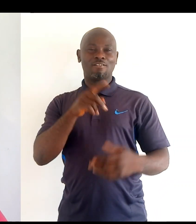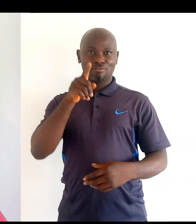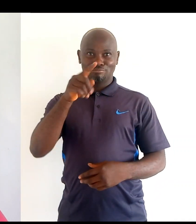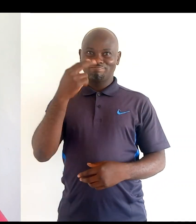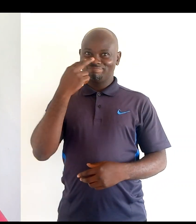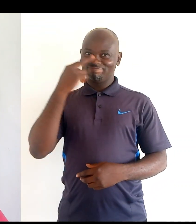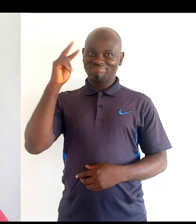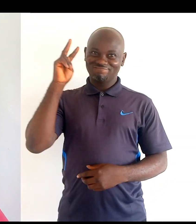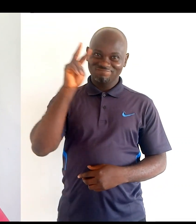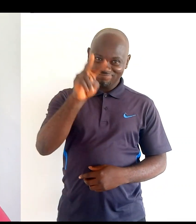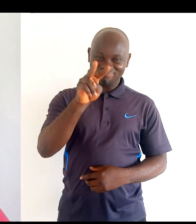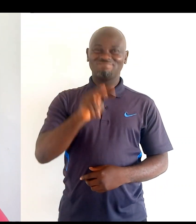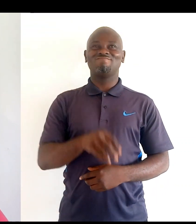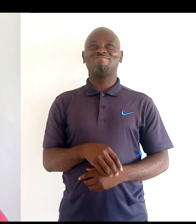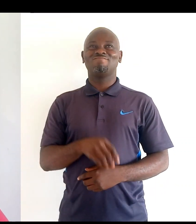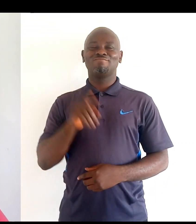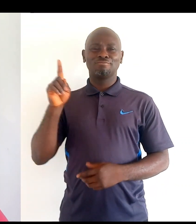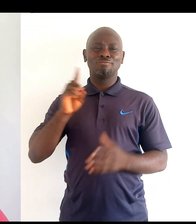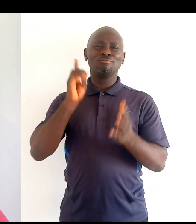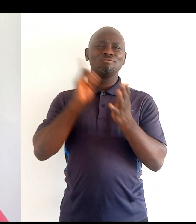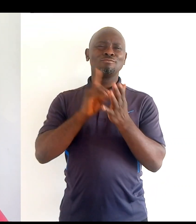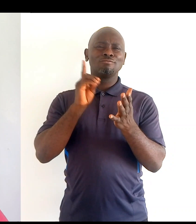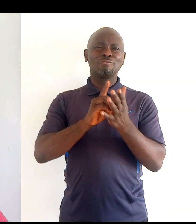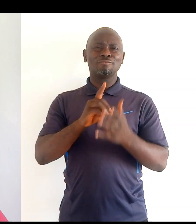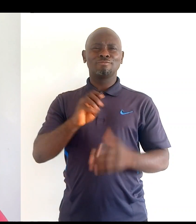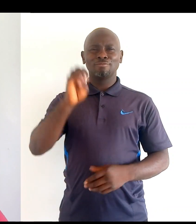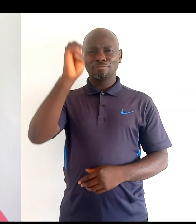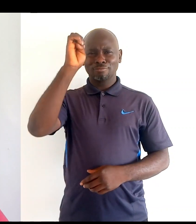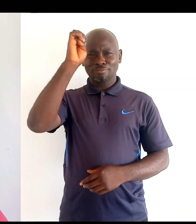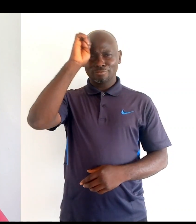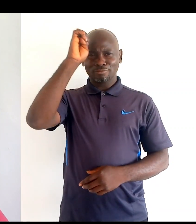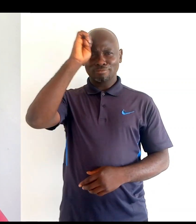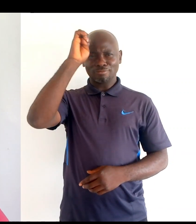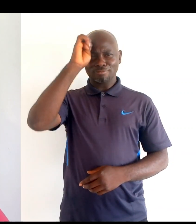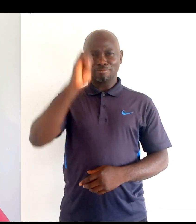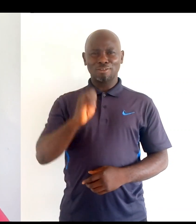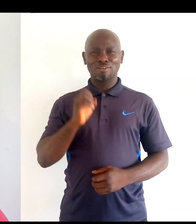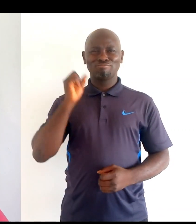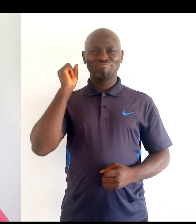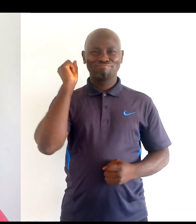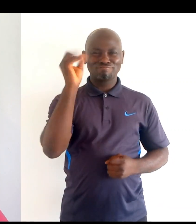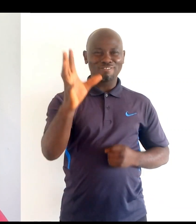and opportunities that multilingualism presents to deaf people in Africa.